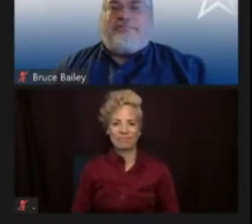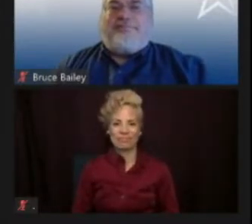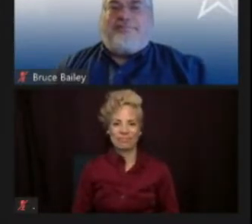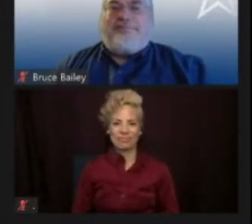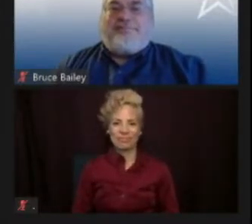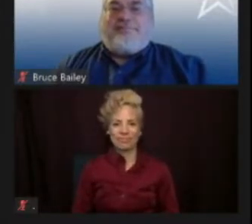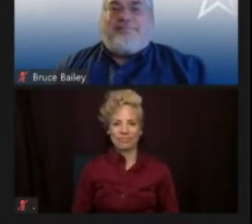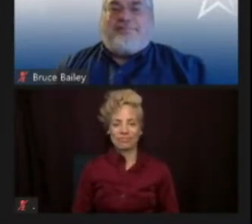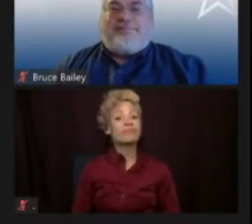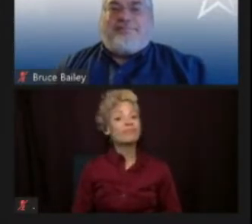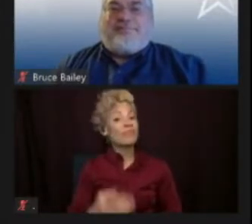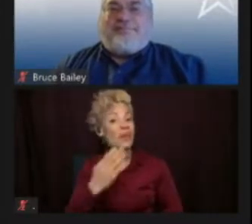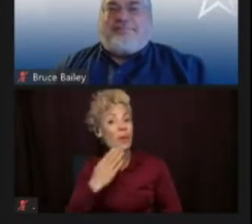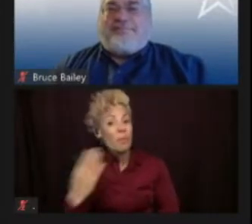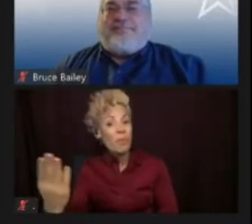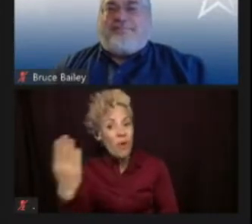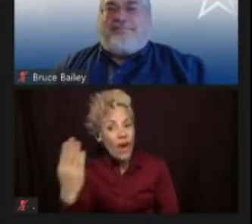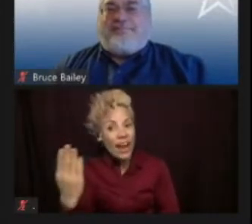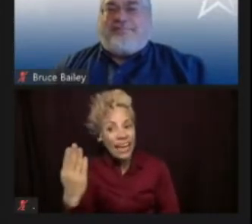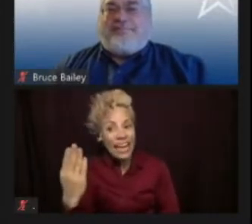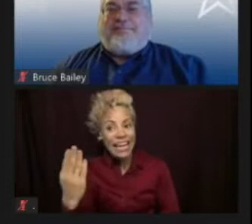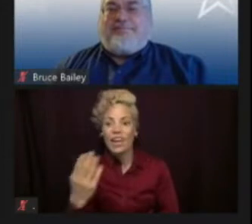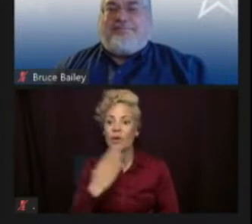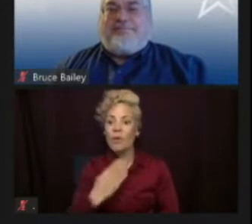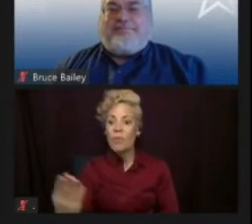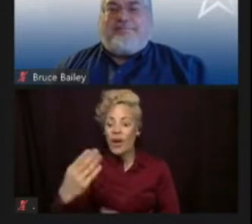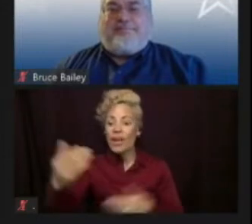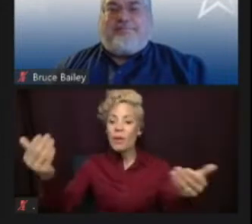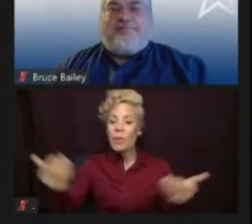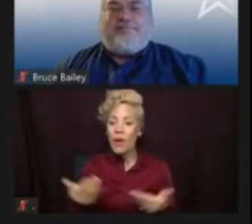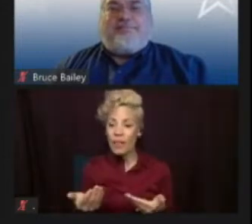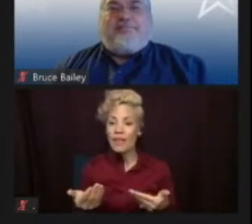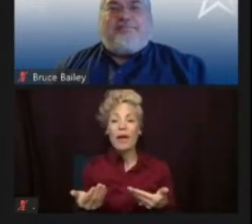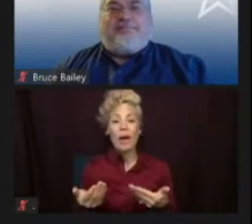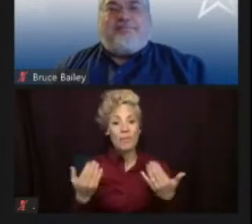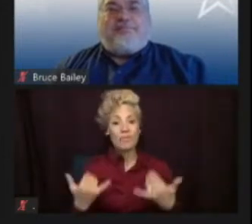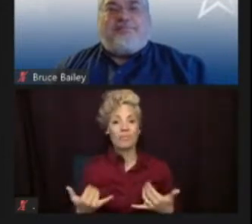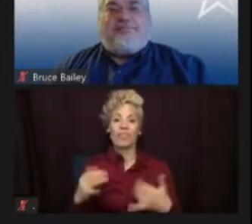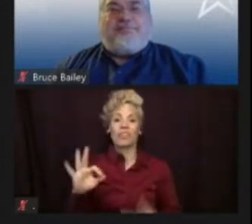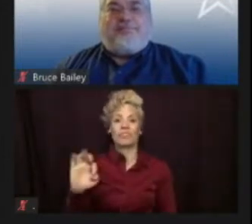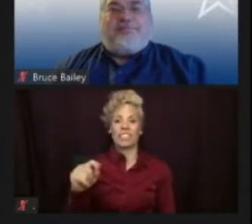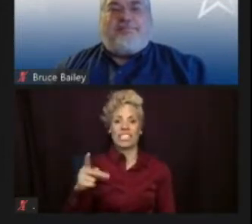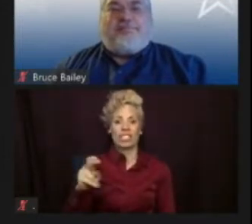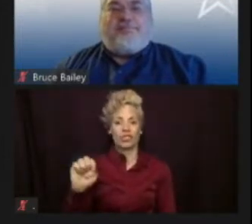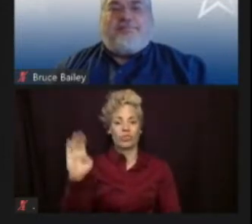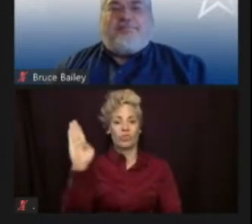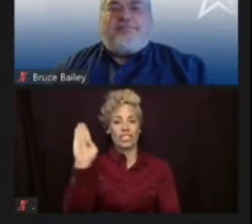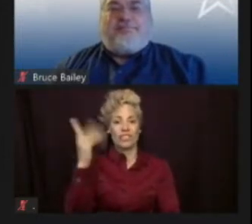Good morning. Good morning and welcome to the feature presentation for Wednesday, March 10th.